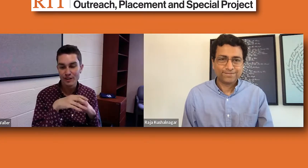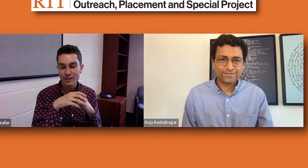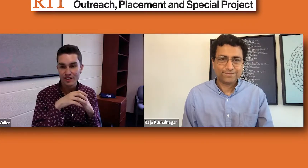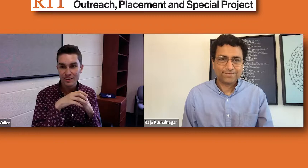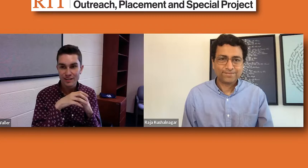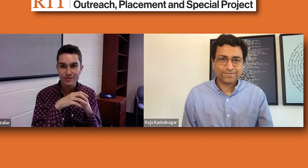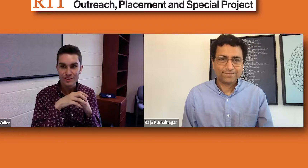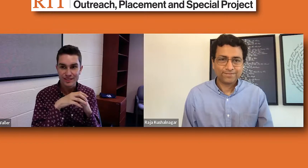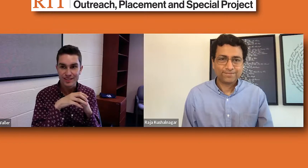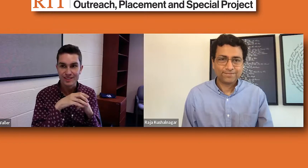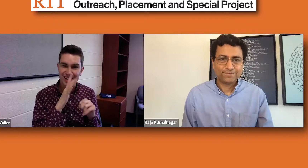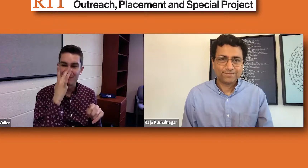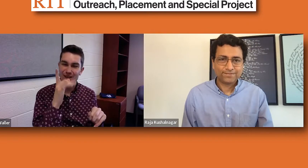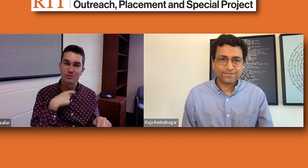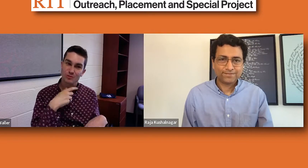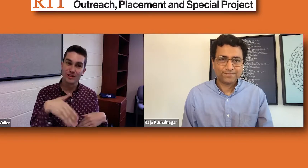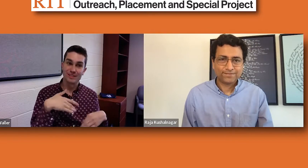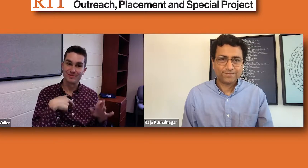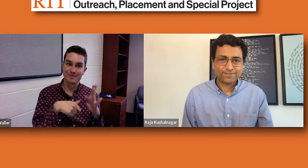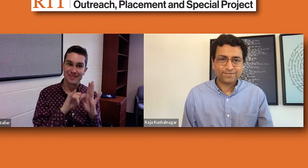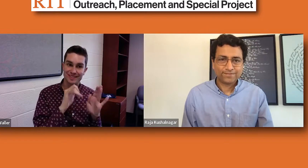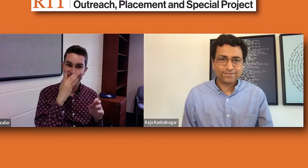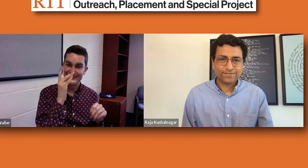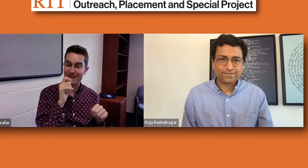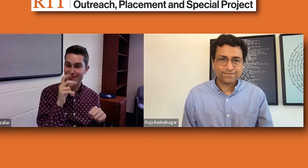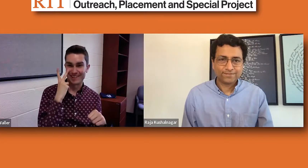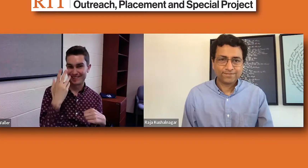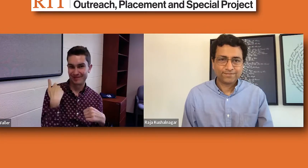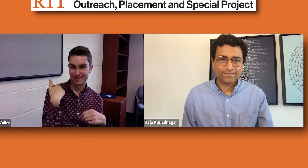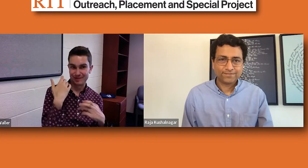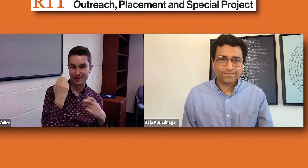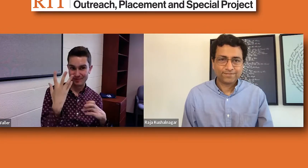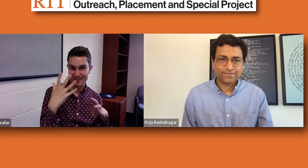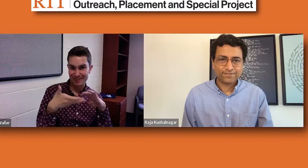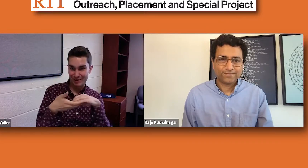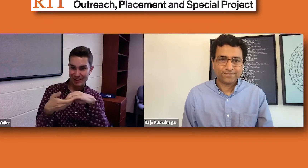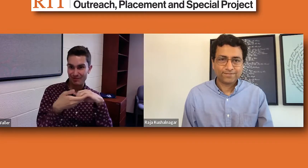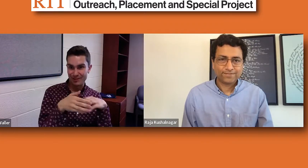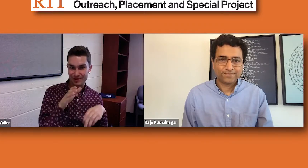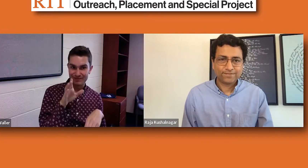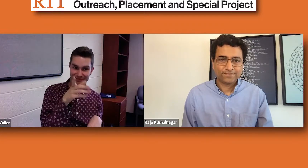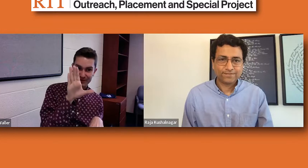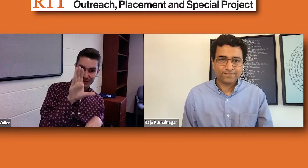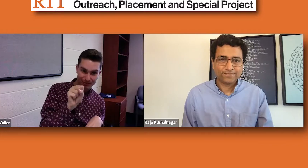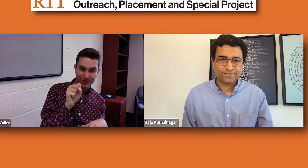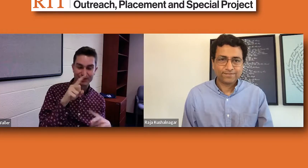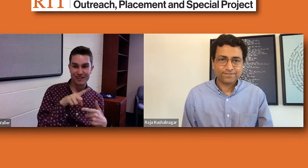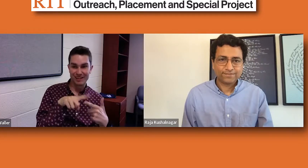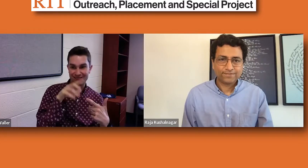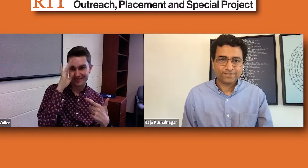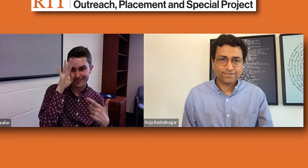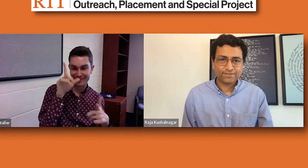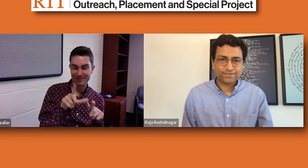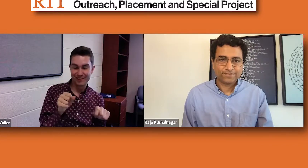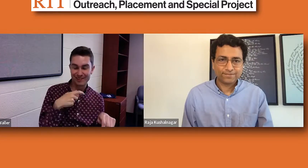on that project. You know, I'm really impressed by, you know,